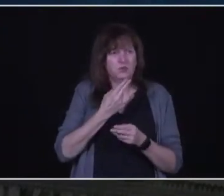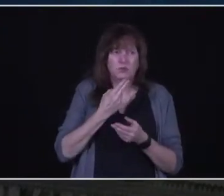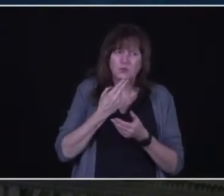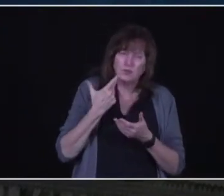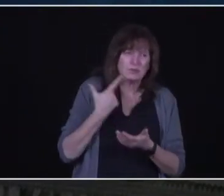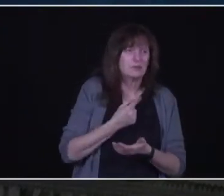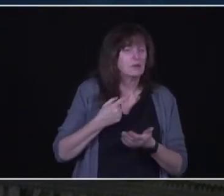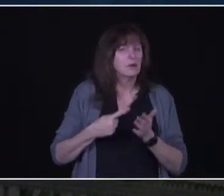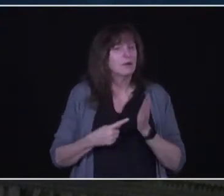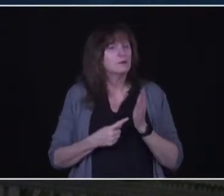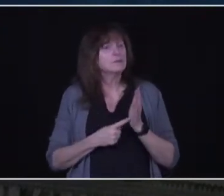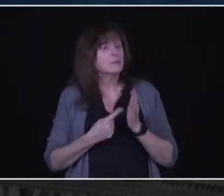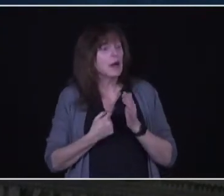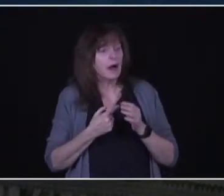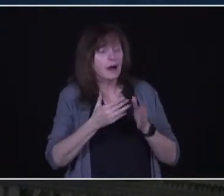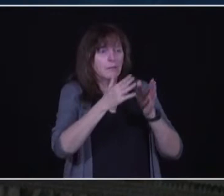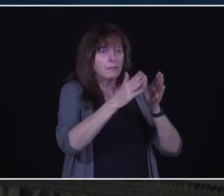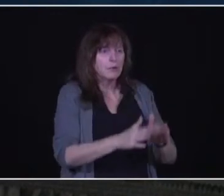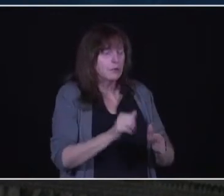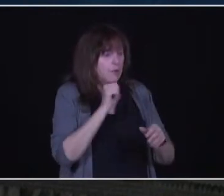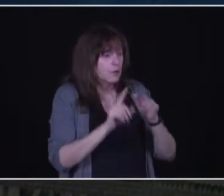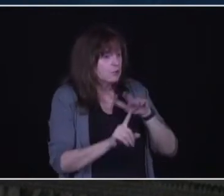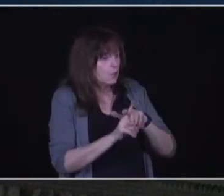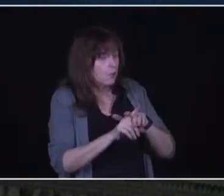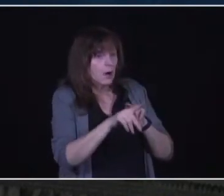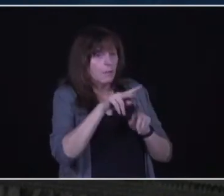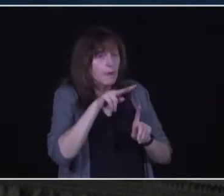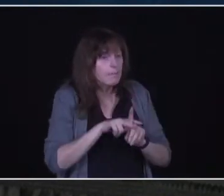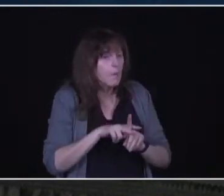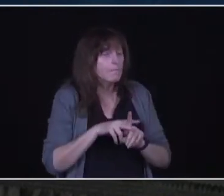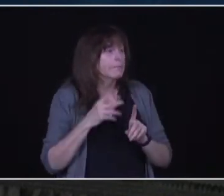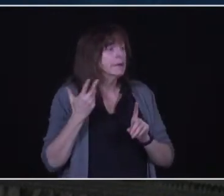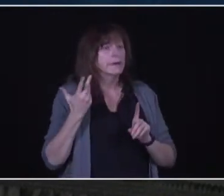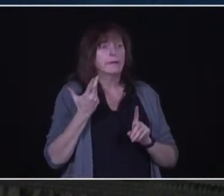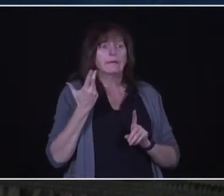an opportunity or time when either someone doesn't show up for their appointment or